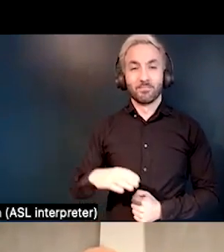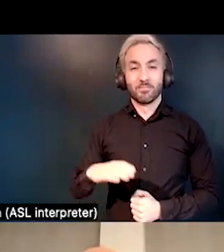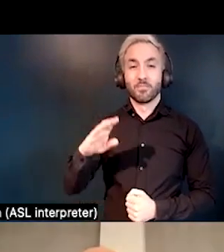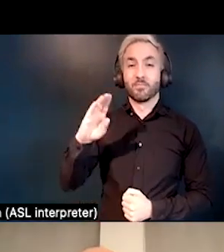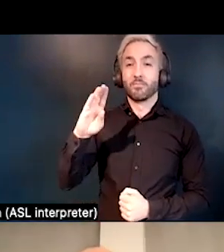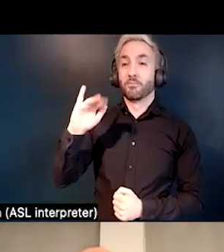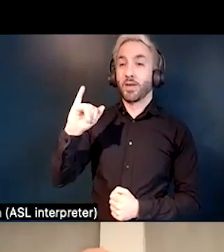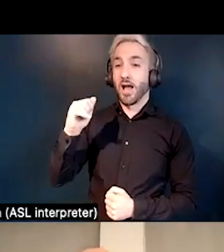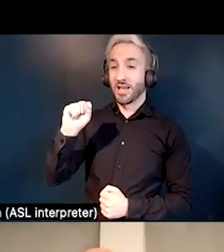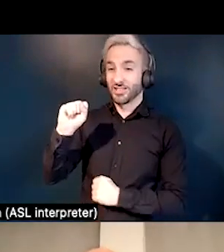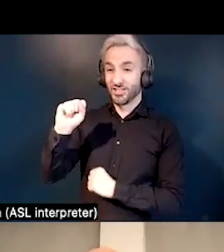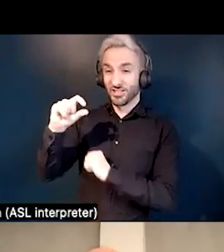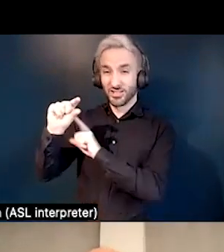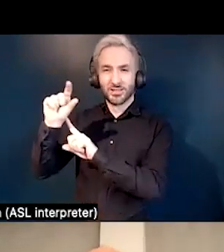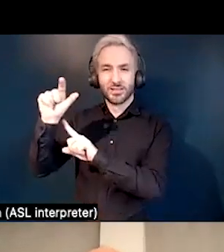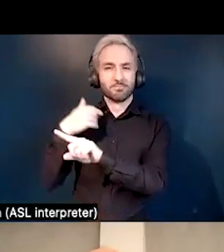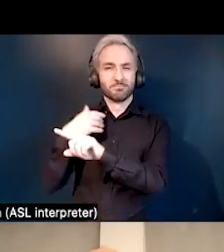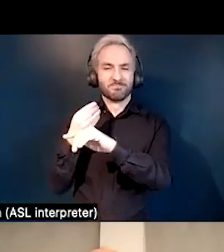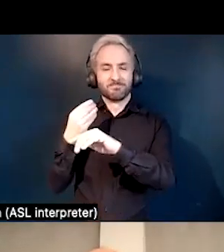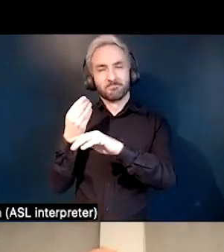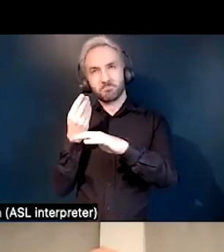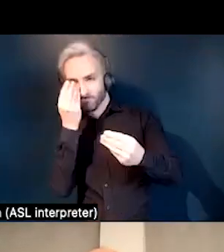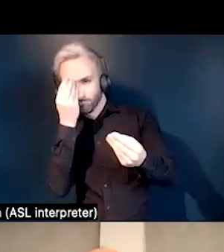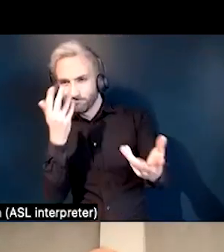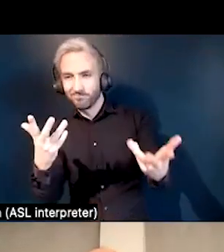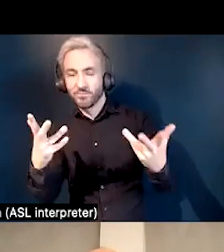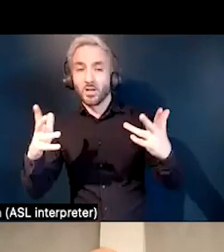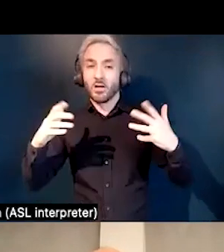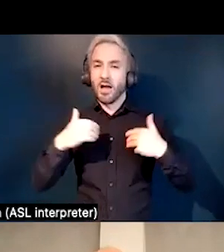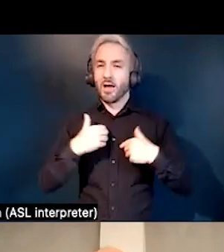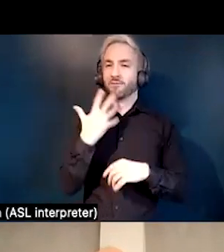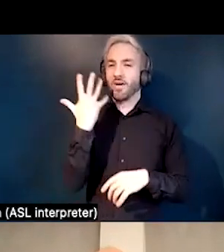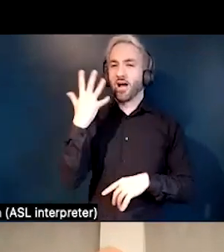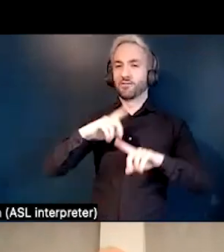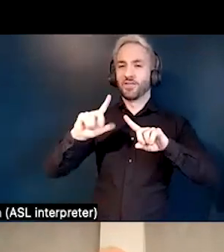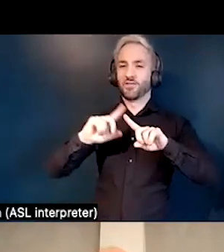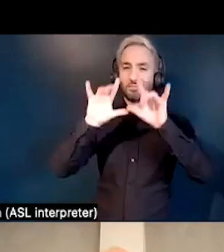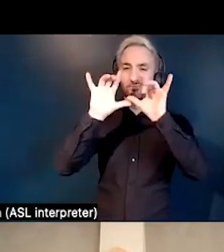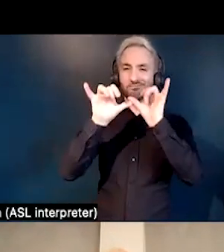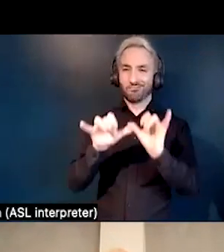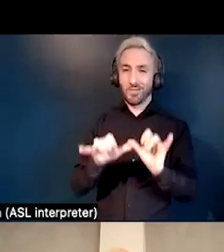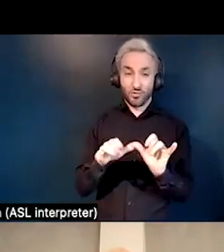we have five different ways that we think about measuring supply chain success. The